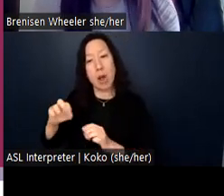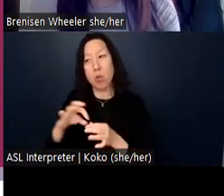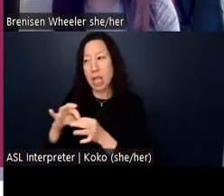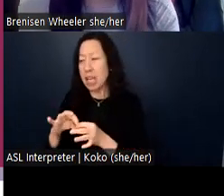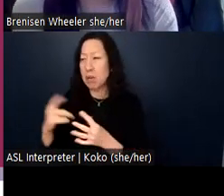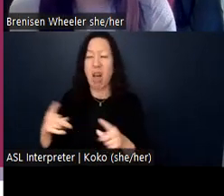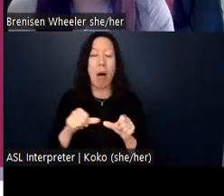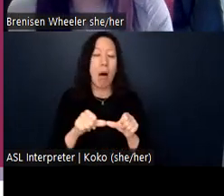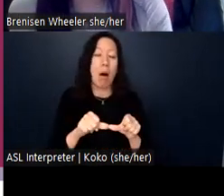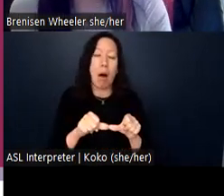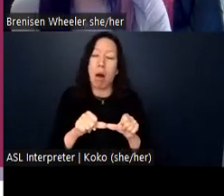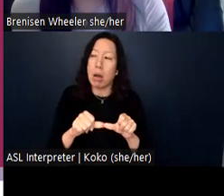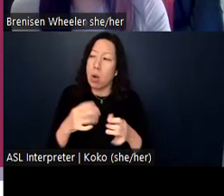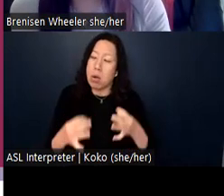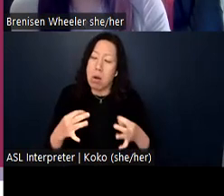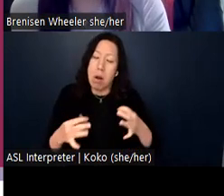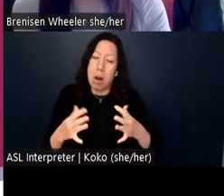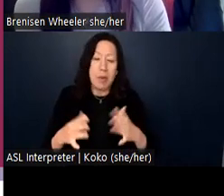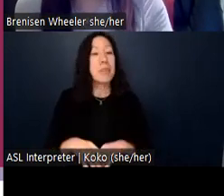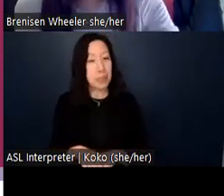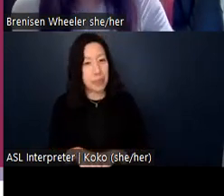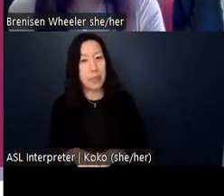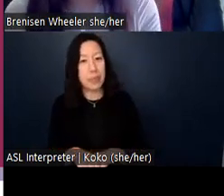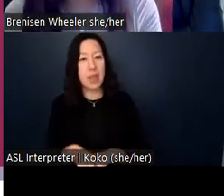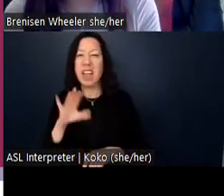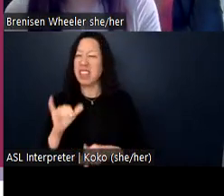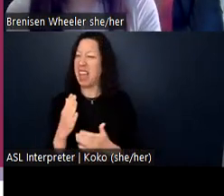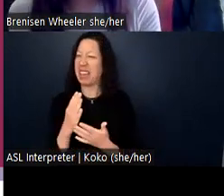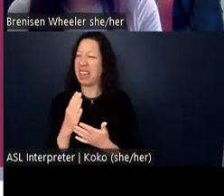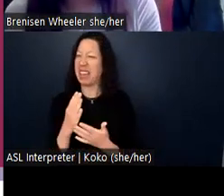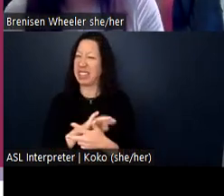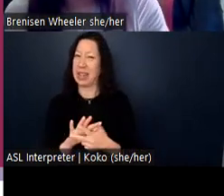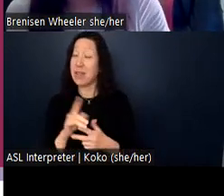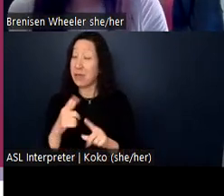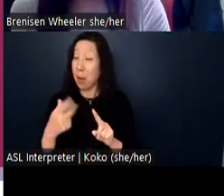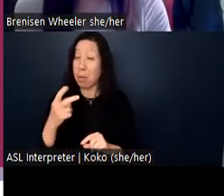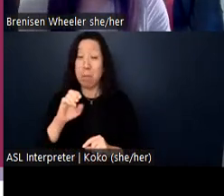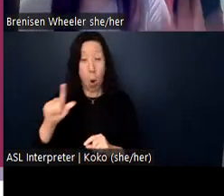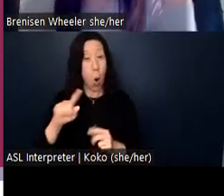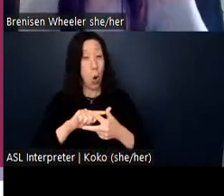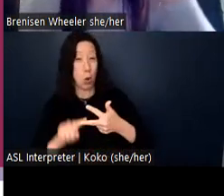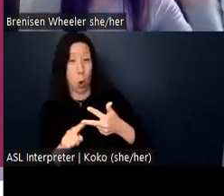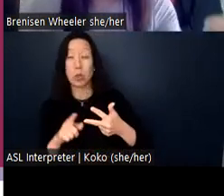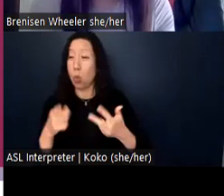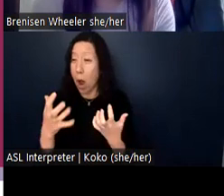the examples of the forms that you all indicated in the polling. you want to learn a bit more. about. 12:54:51 I had once the slides. You can click